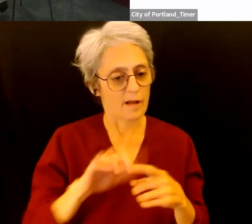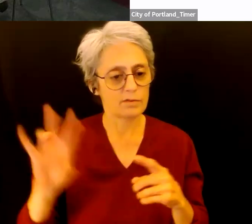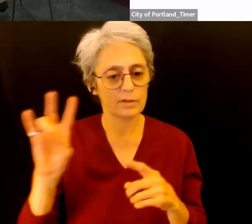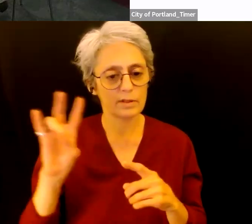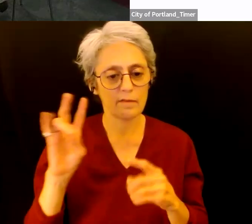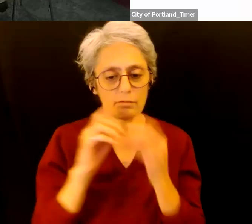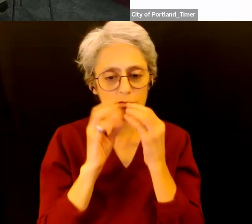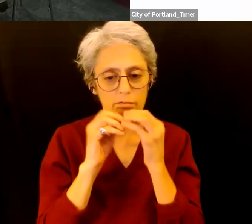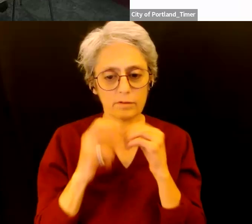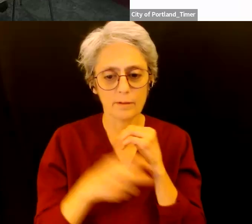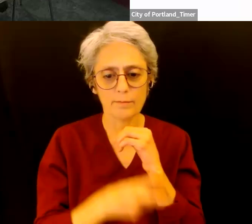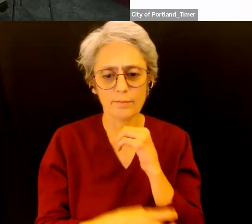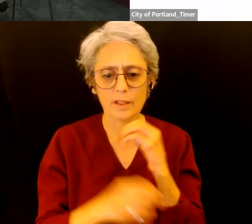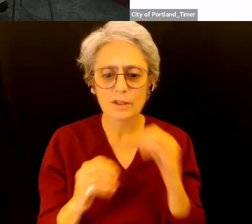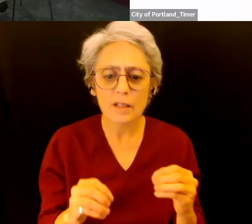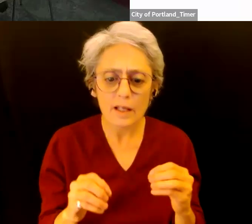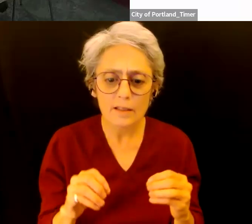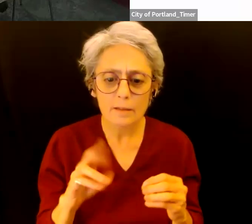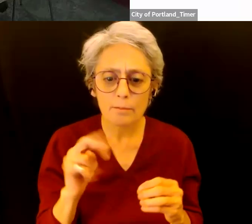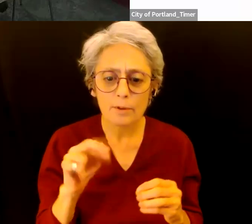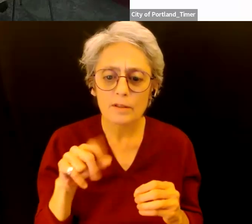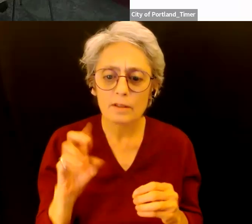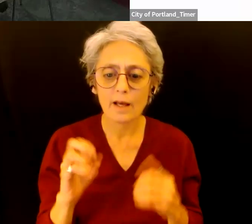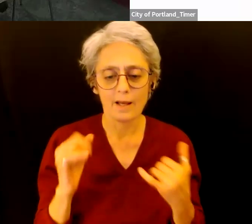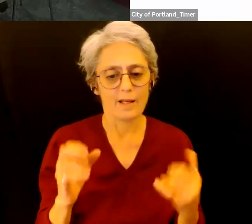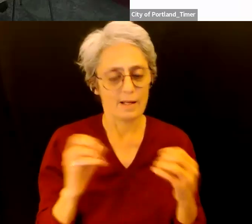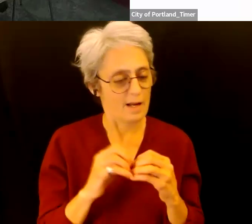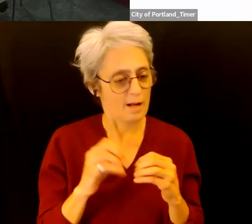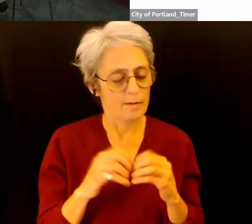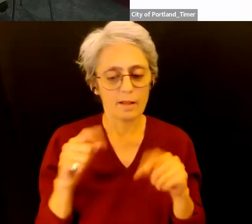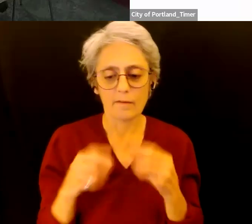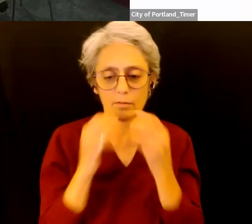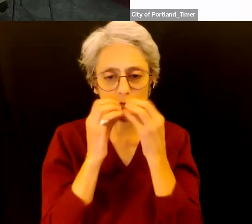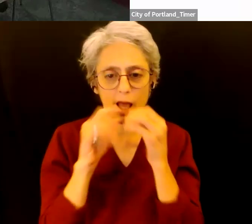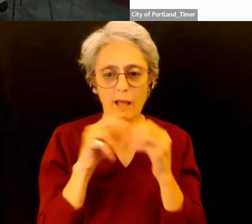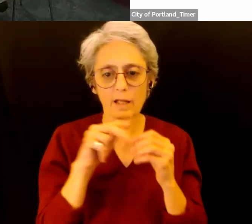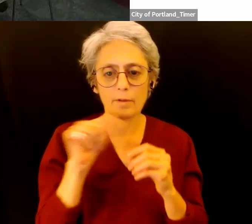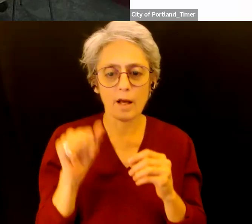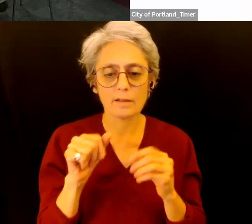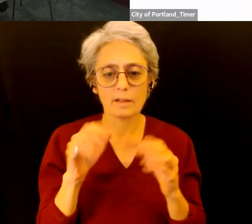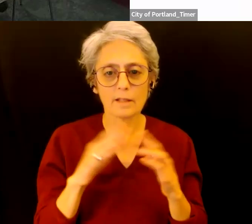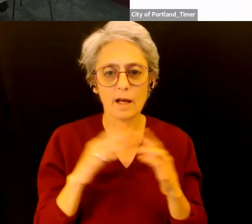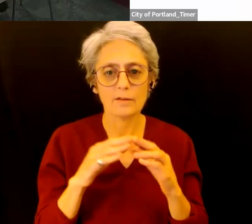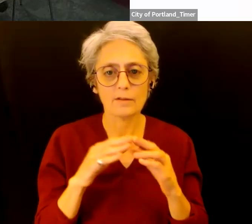And now more than ever, signature downtown destinations like Ankeny Plaza are crucial to economic vitality.